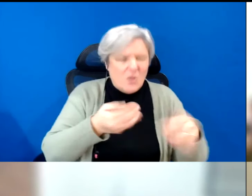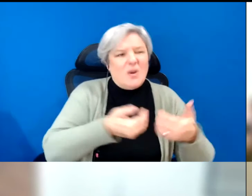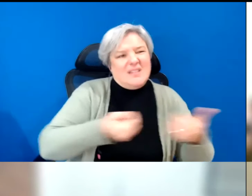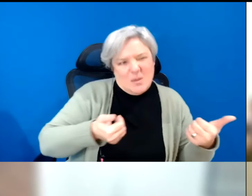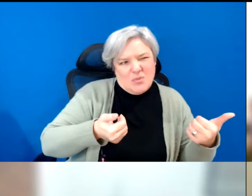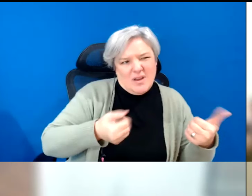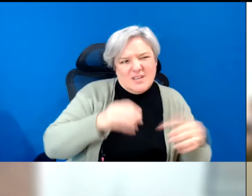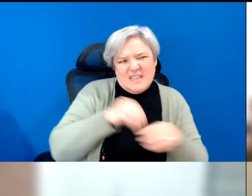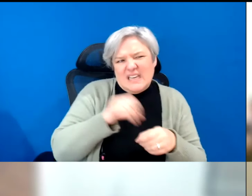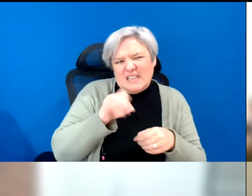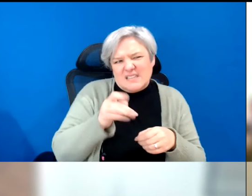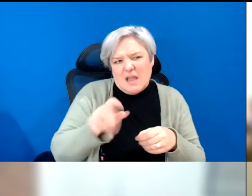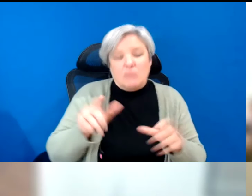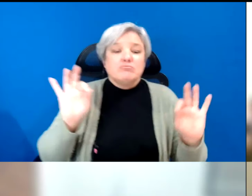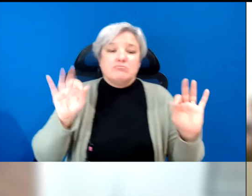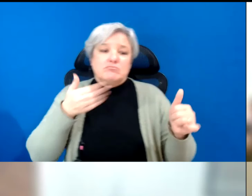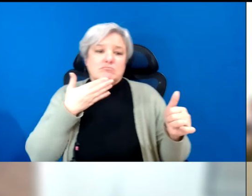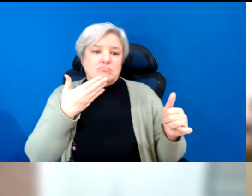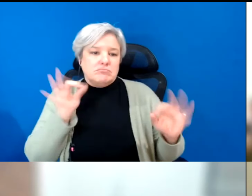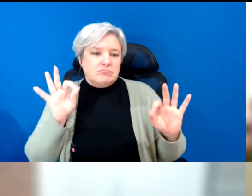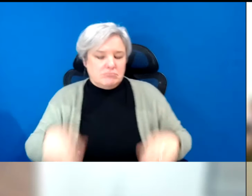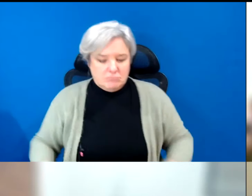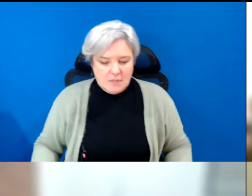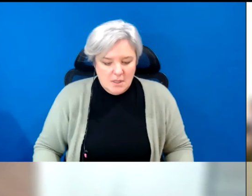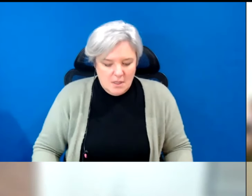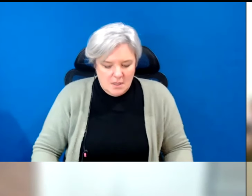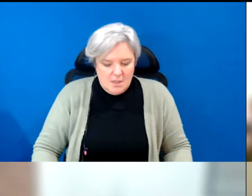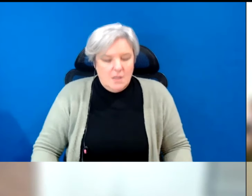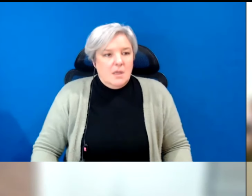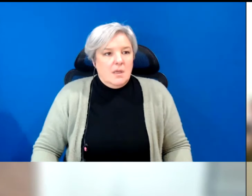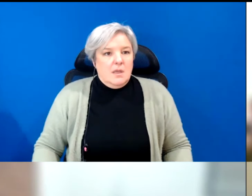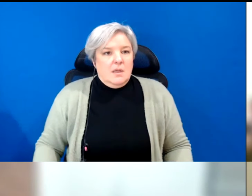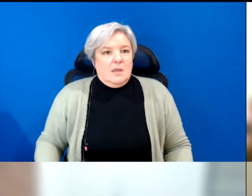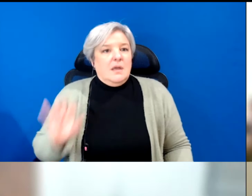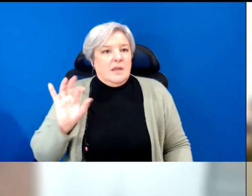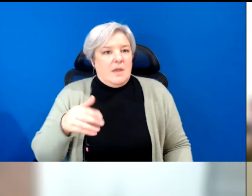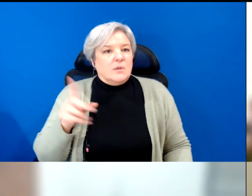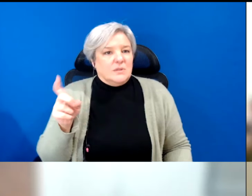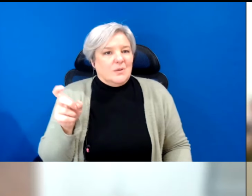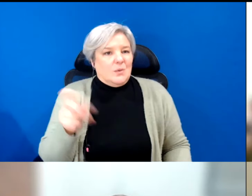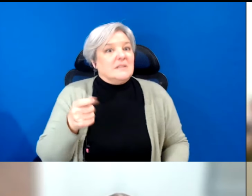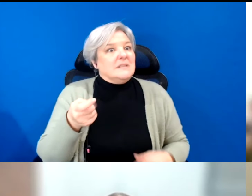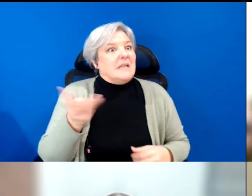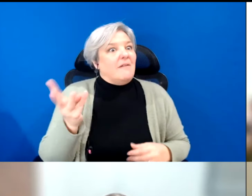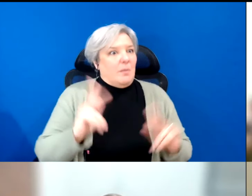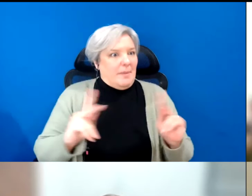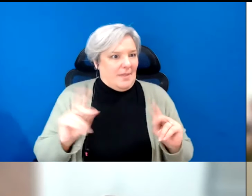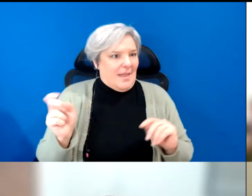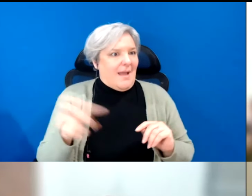Okay, thank you. That was a that was a question that several people asked because of this